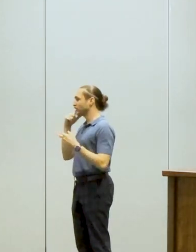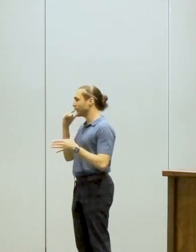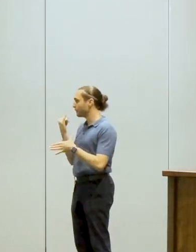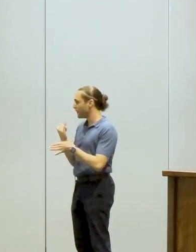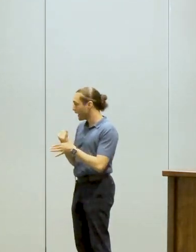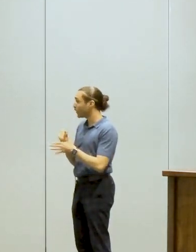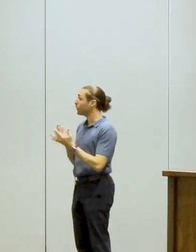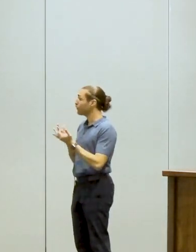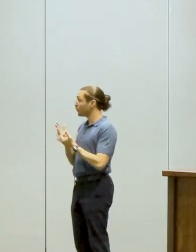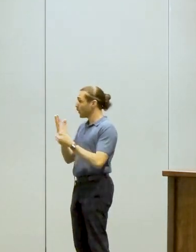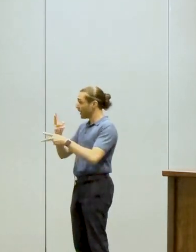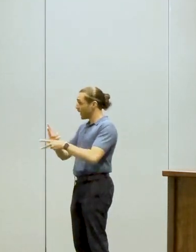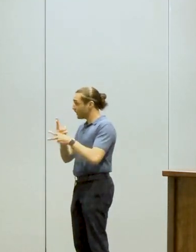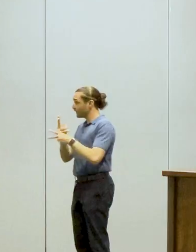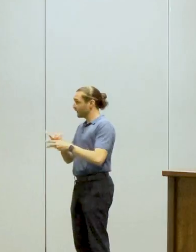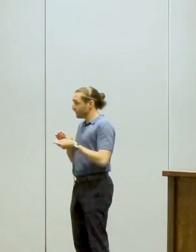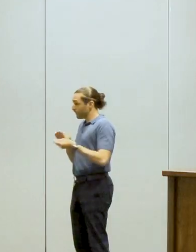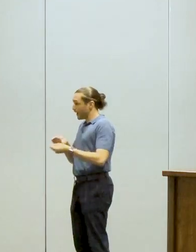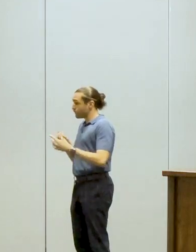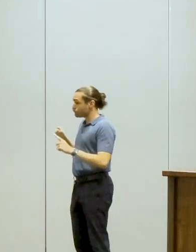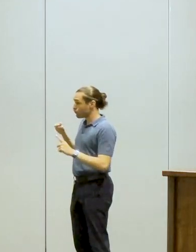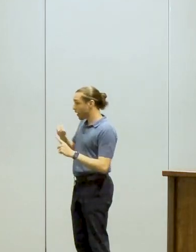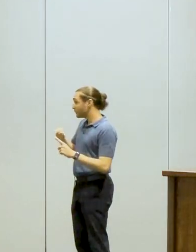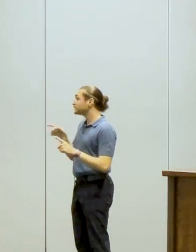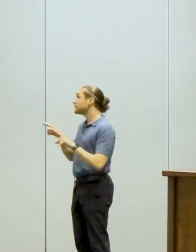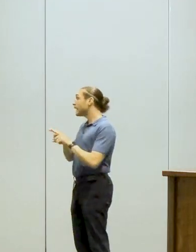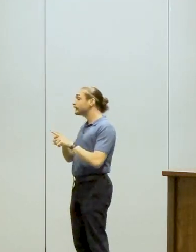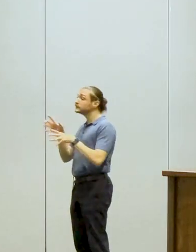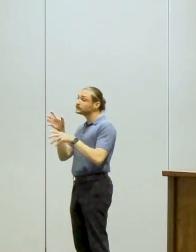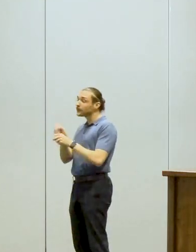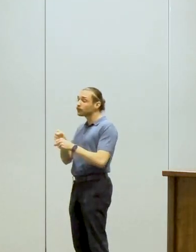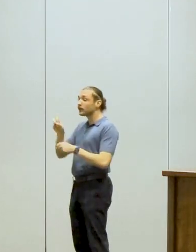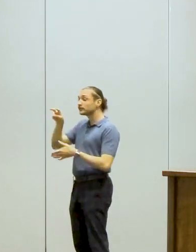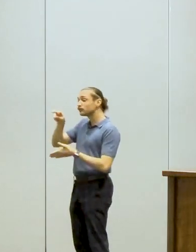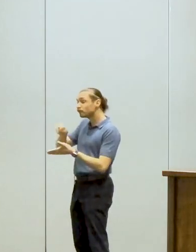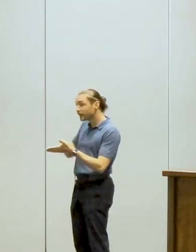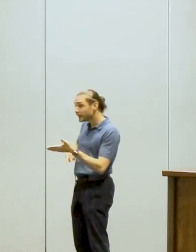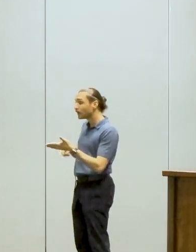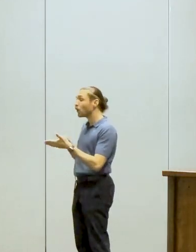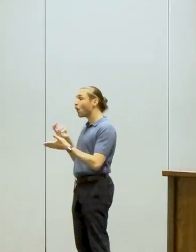prompts, these tools can summarize readings, navigate interfaces and even simulate tutoring conversations. In some